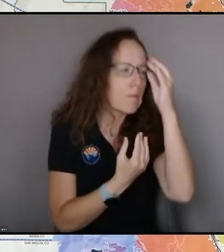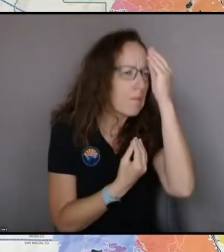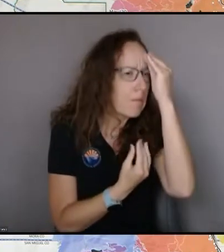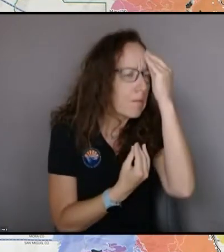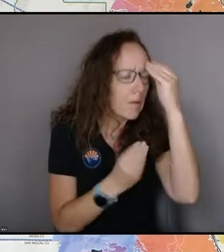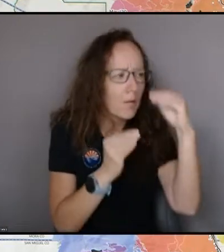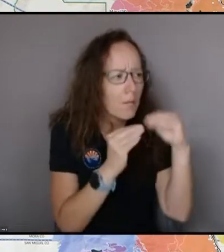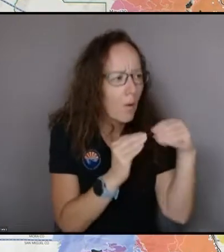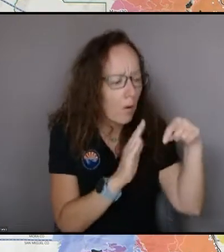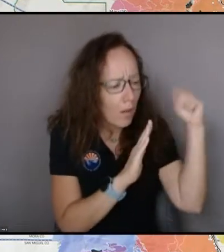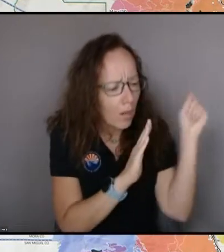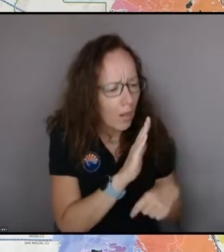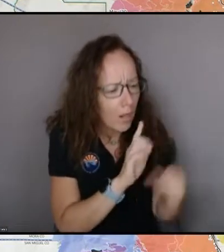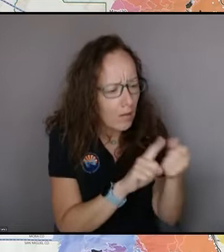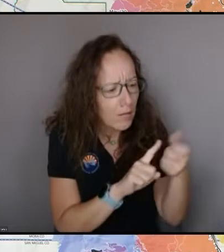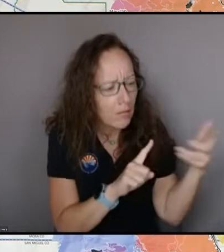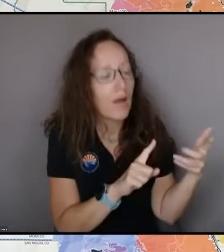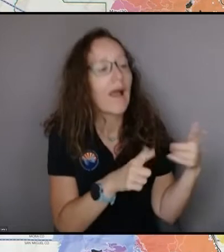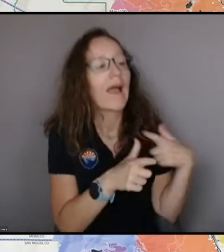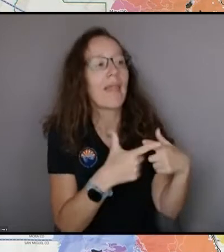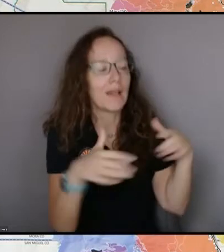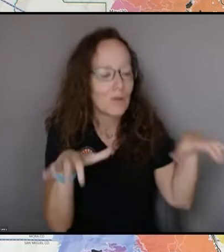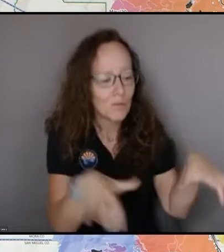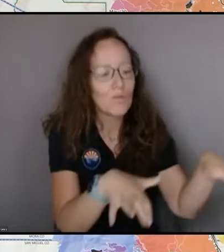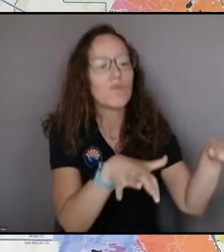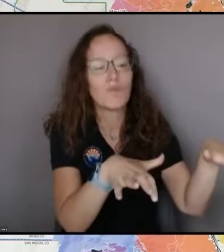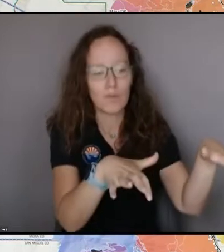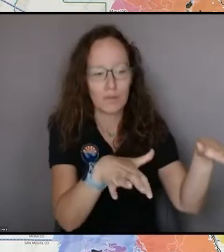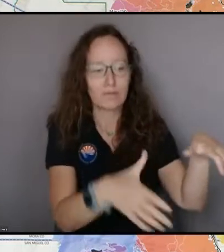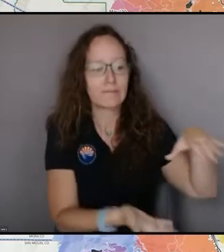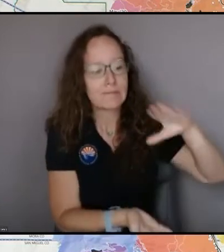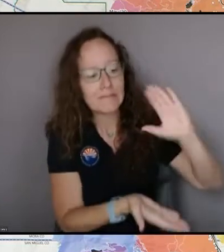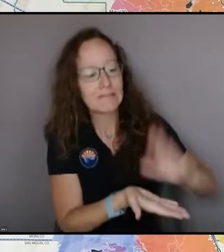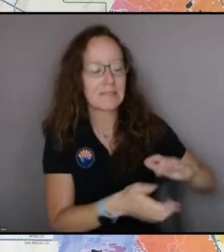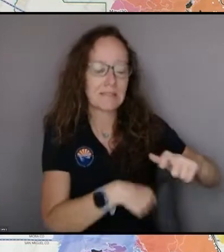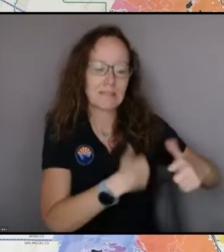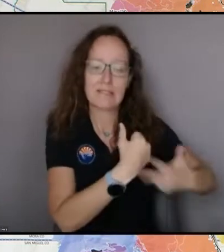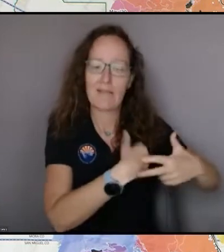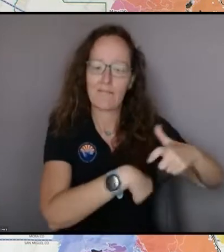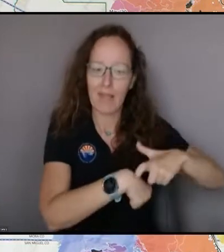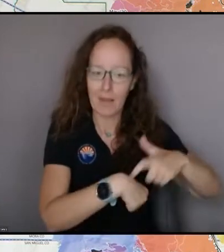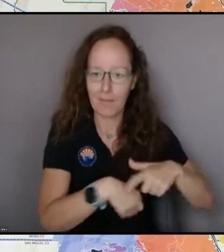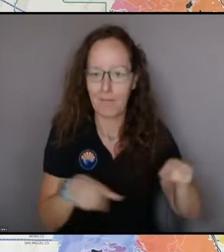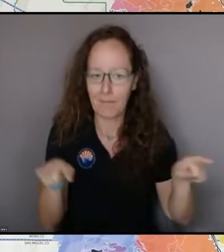think of ways that, 'Yeah, I would want to avoid those too.' So, I'll share with you some of the processes that